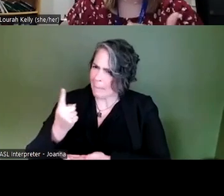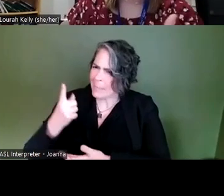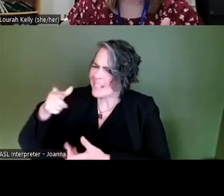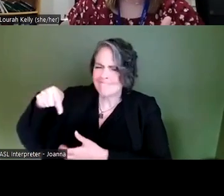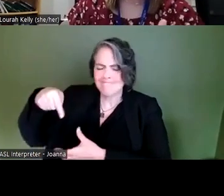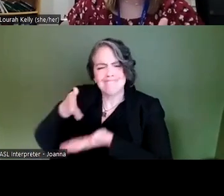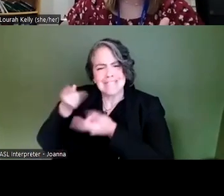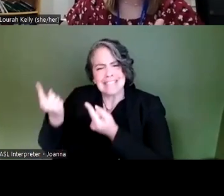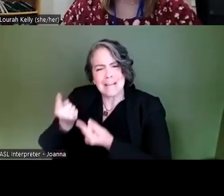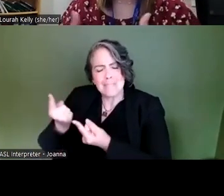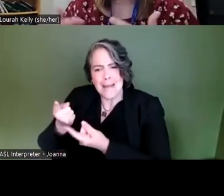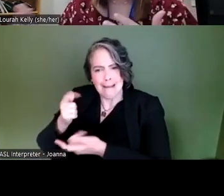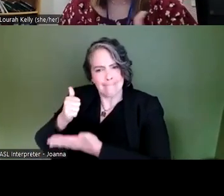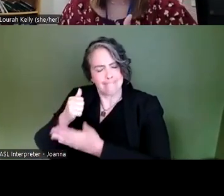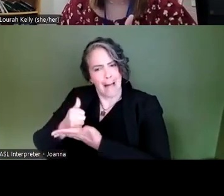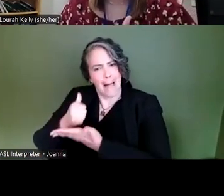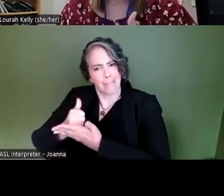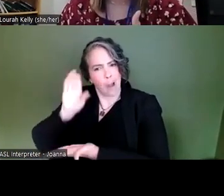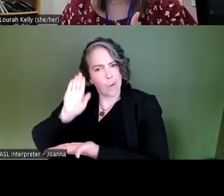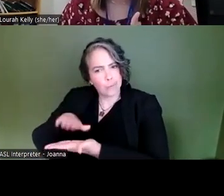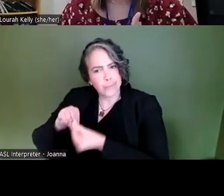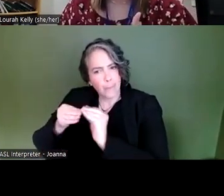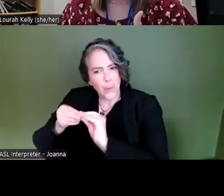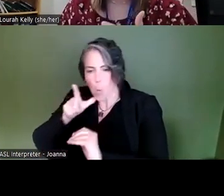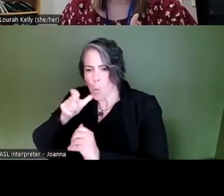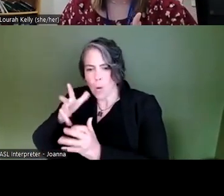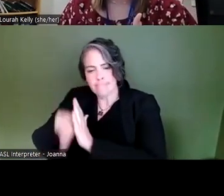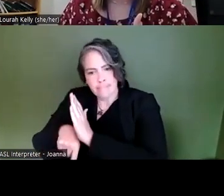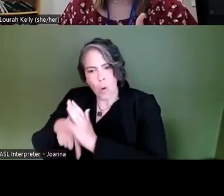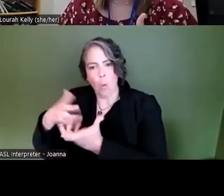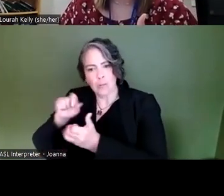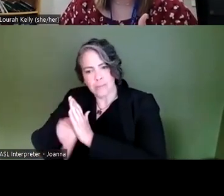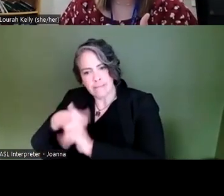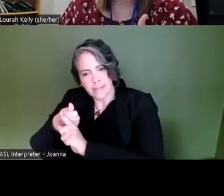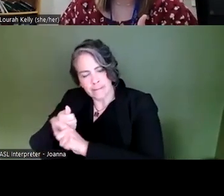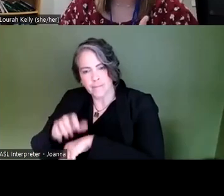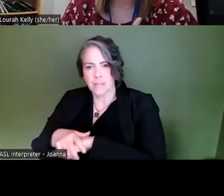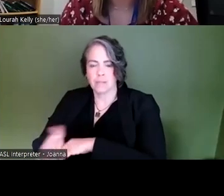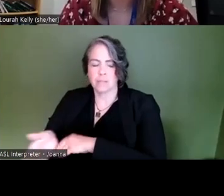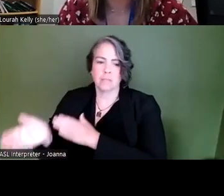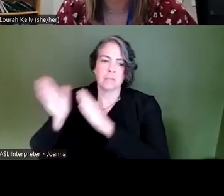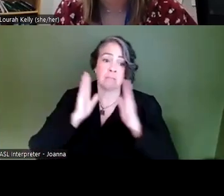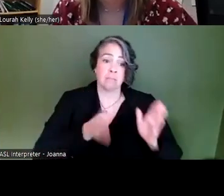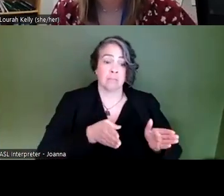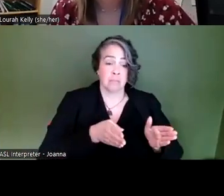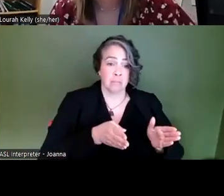gay and bisexual men were not significantly different from white gay and bisexual. So